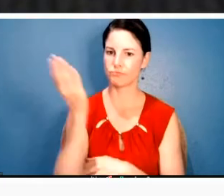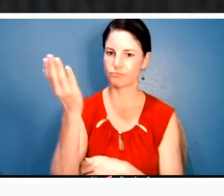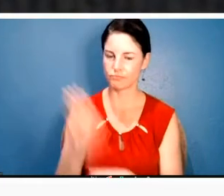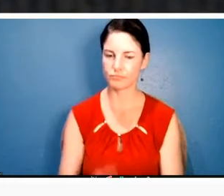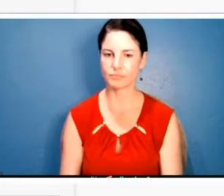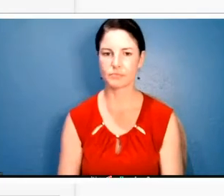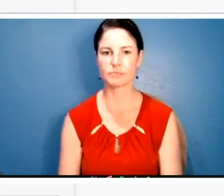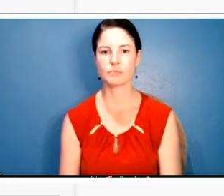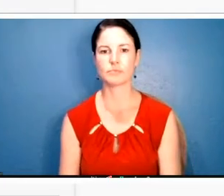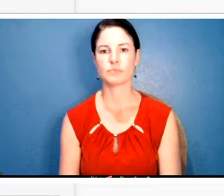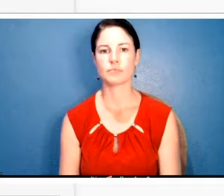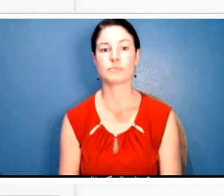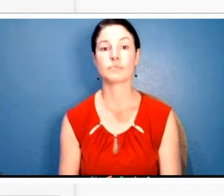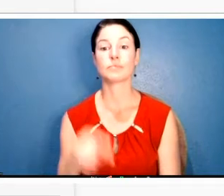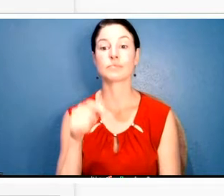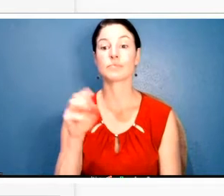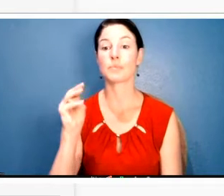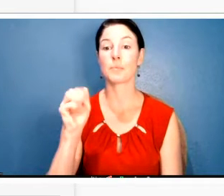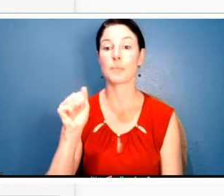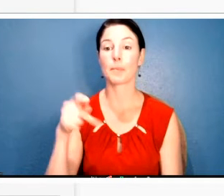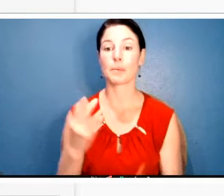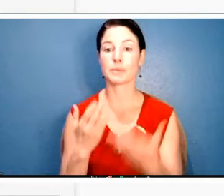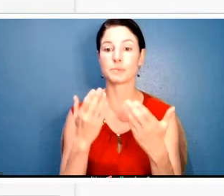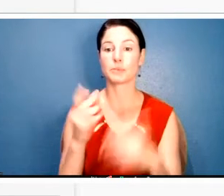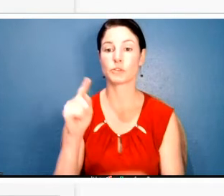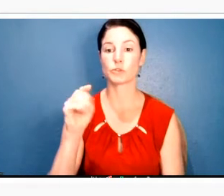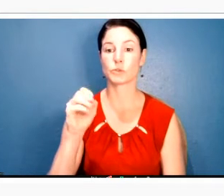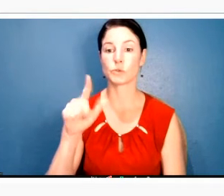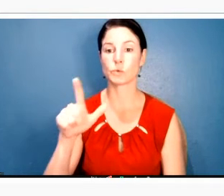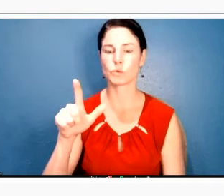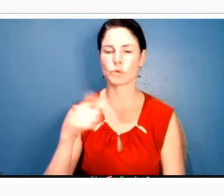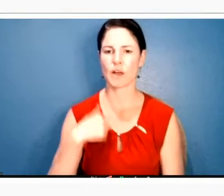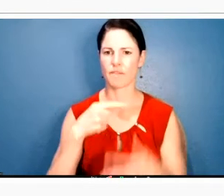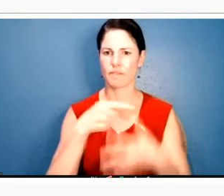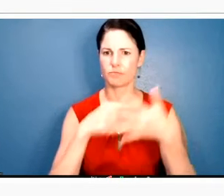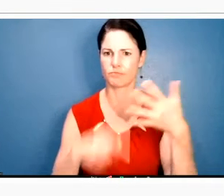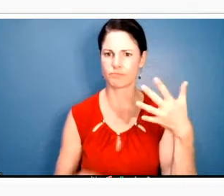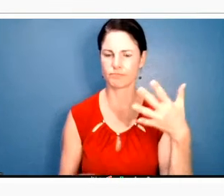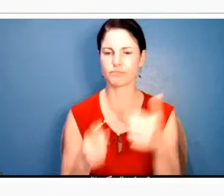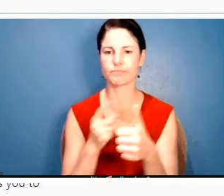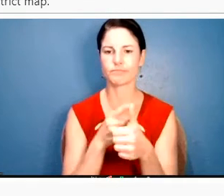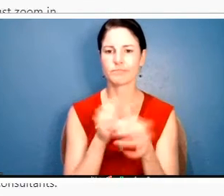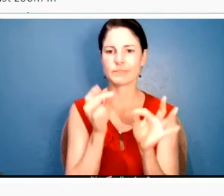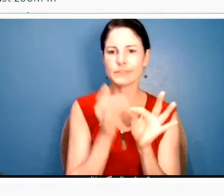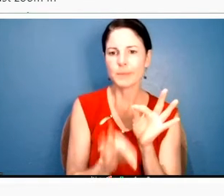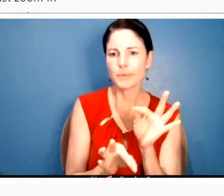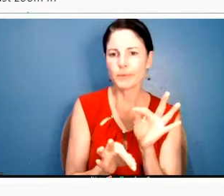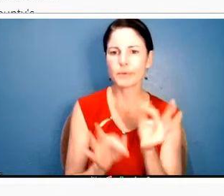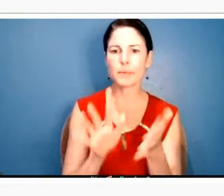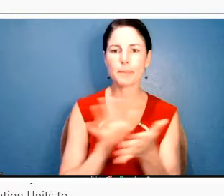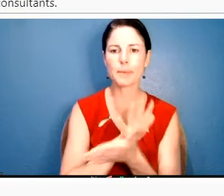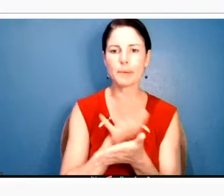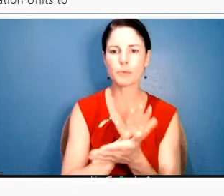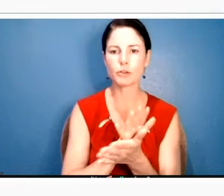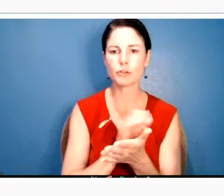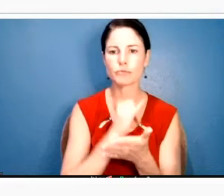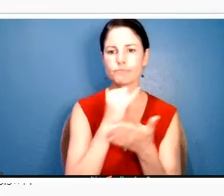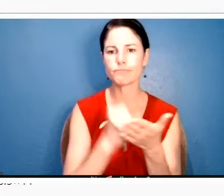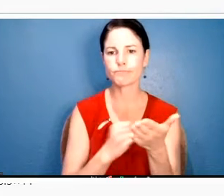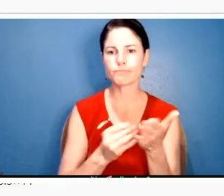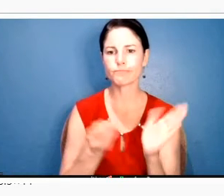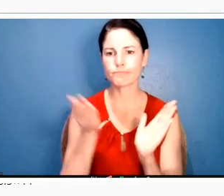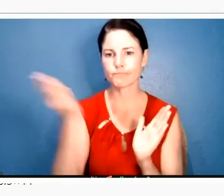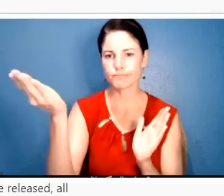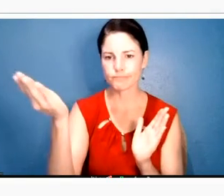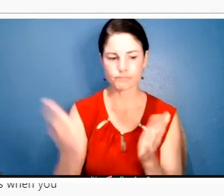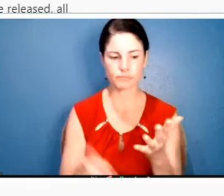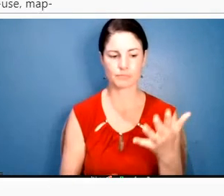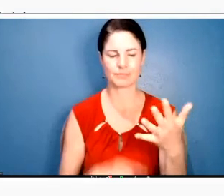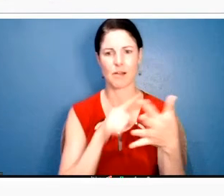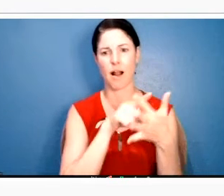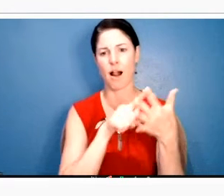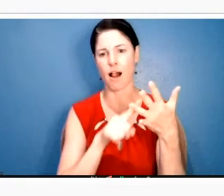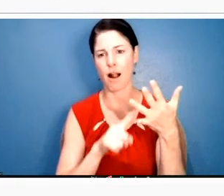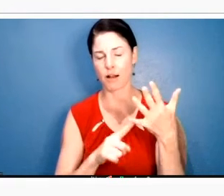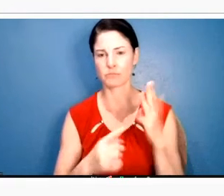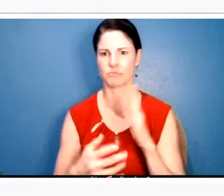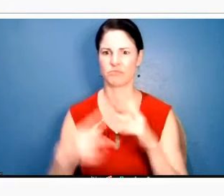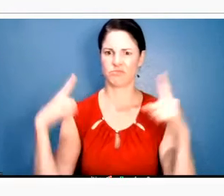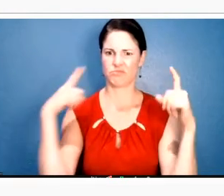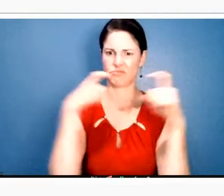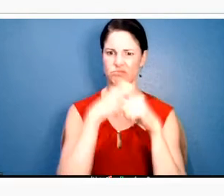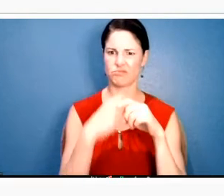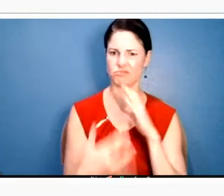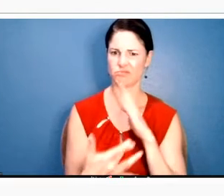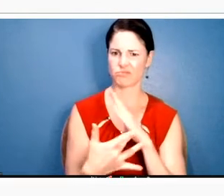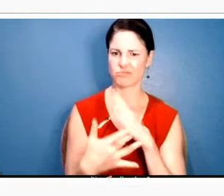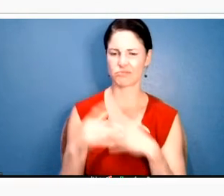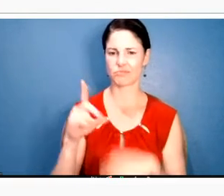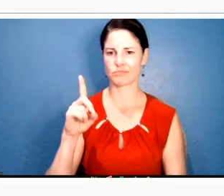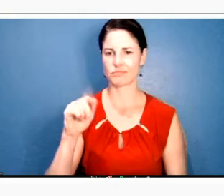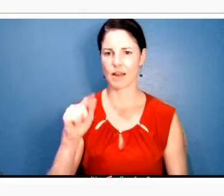SacGov: There is a map submission tool for every level of experience and interest from simple paper maps that you just drawn to complex technical maps with lots of data layers and online submission.